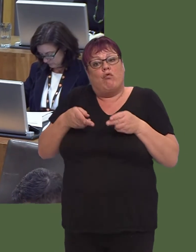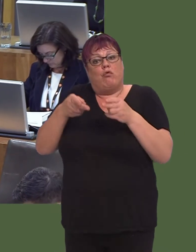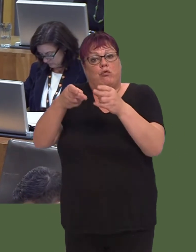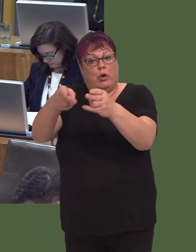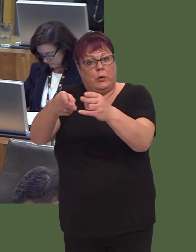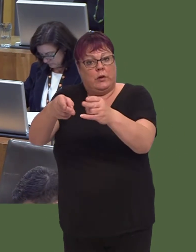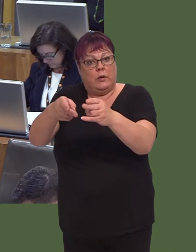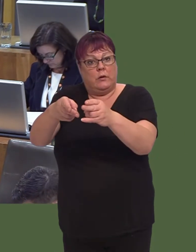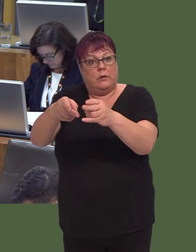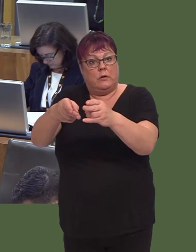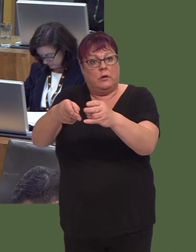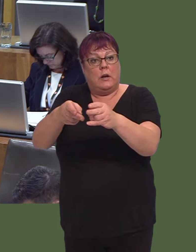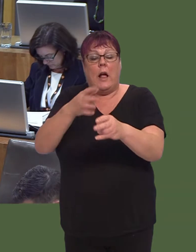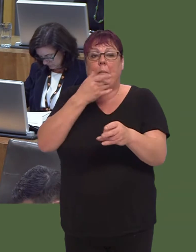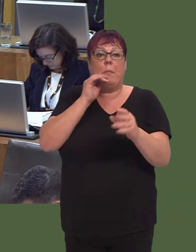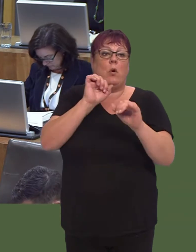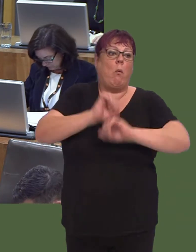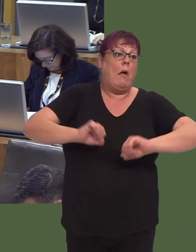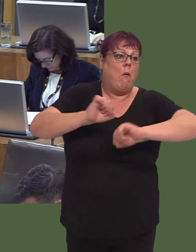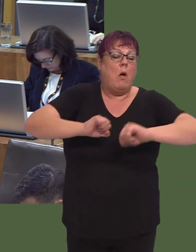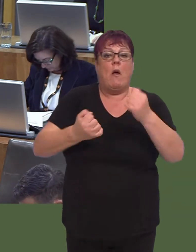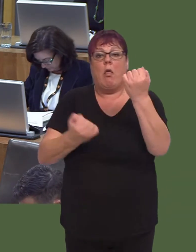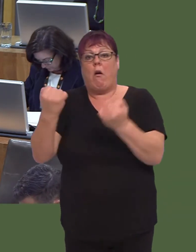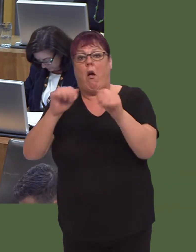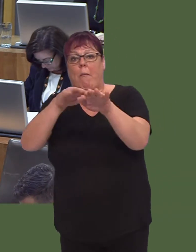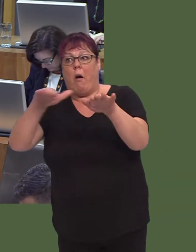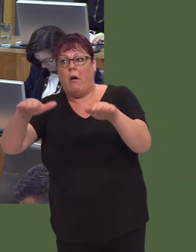danger to others, that doesn't let people linger either, in car parking spaces, but